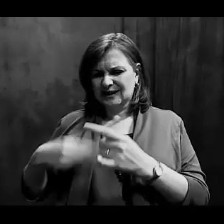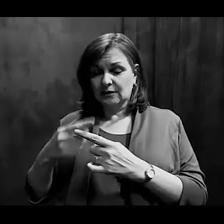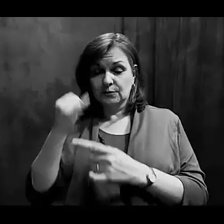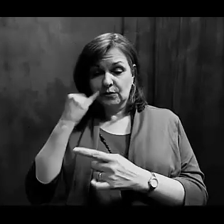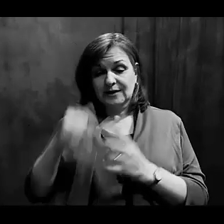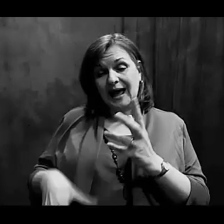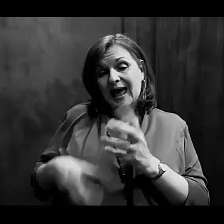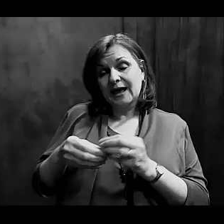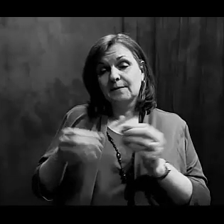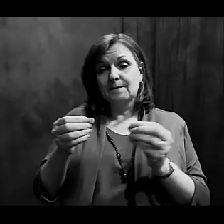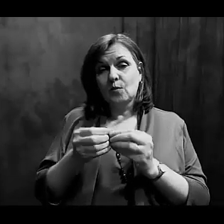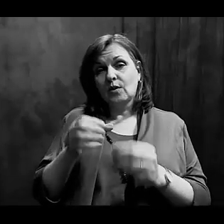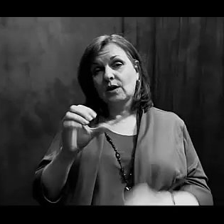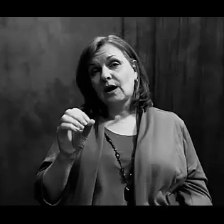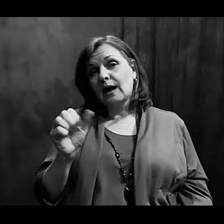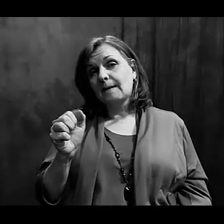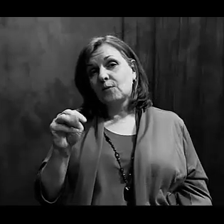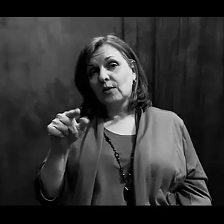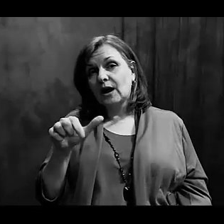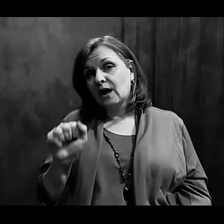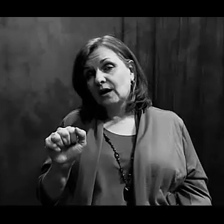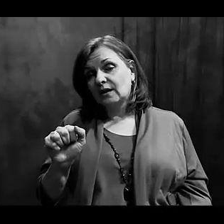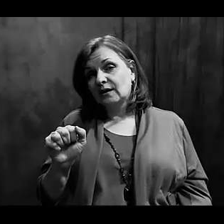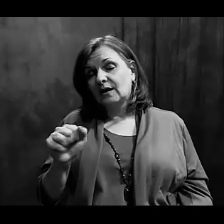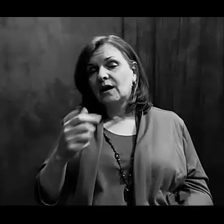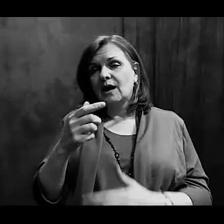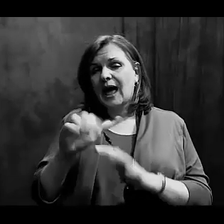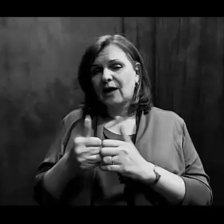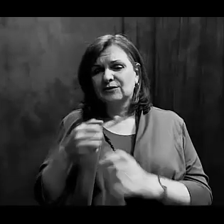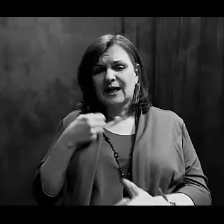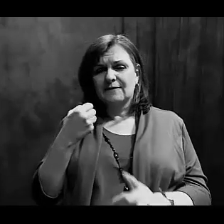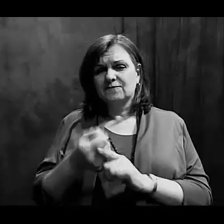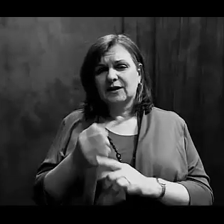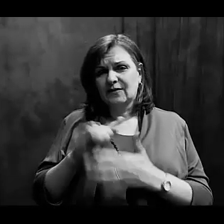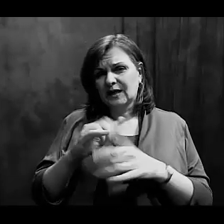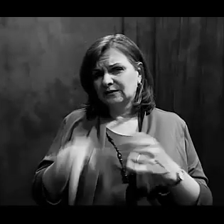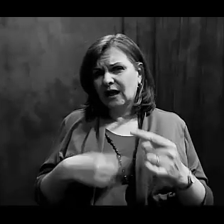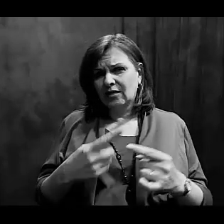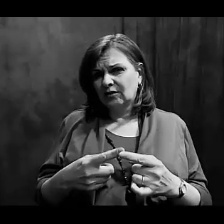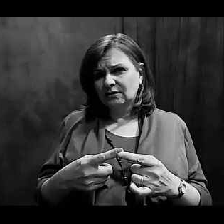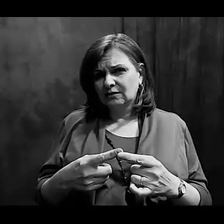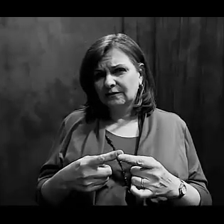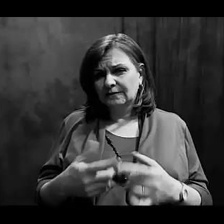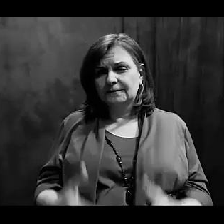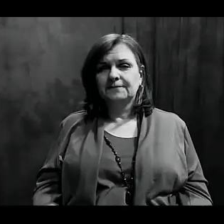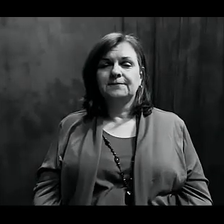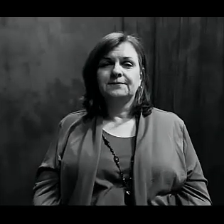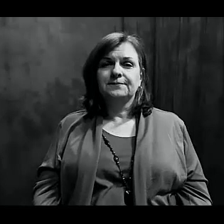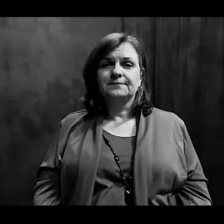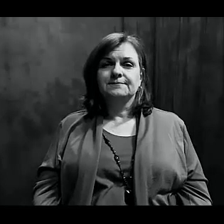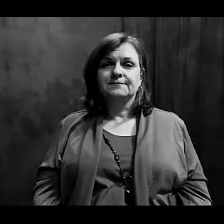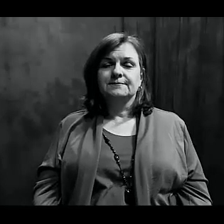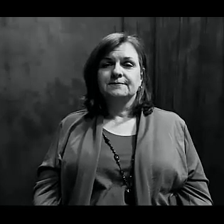if I add more ammonia to that system what effect will it have on that cycle??